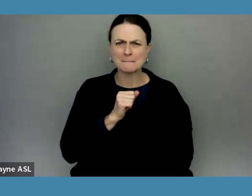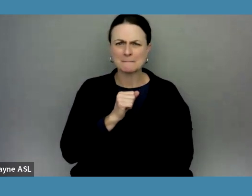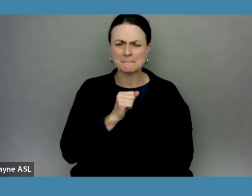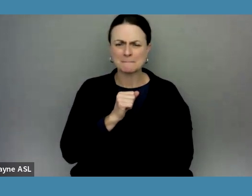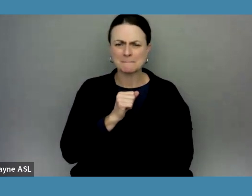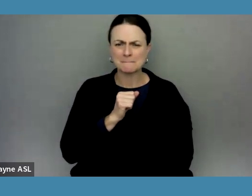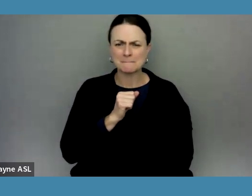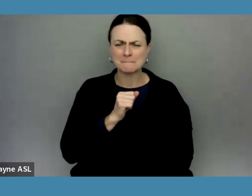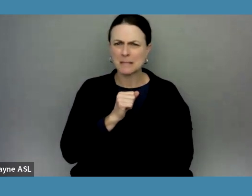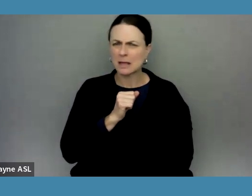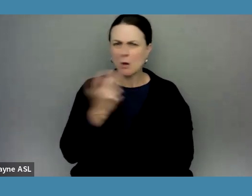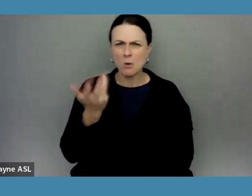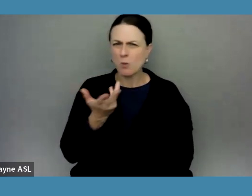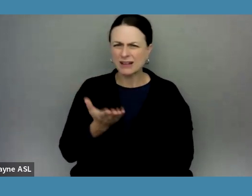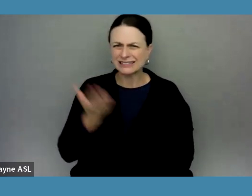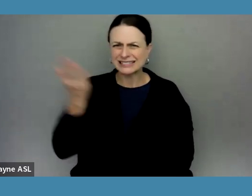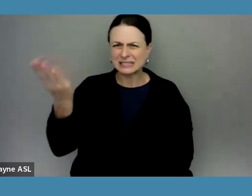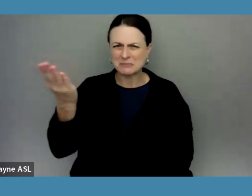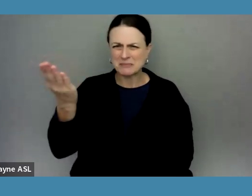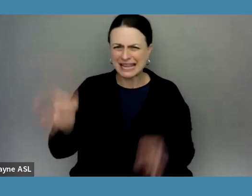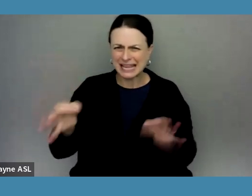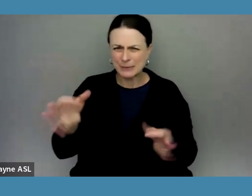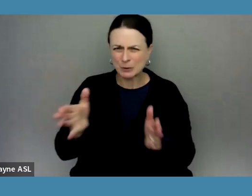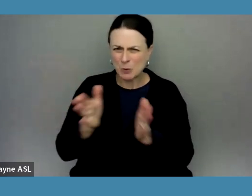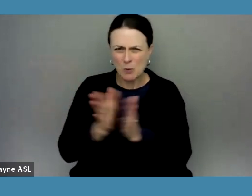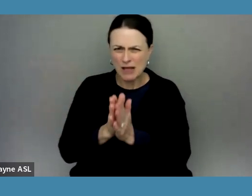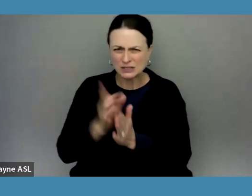be submitting a hearing request for,